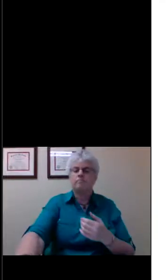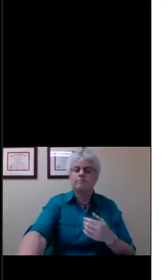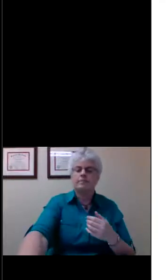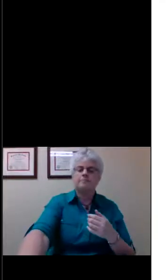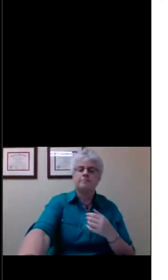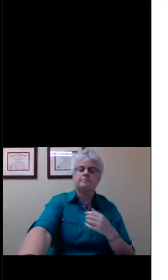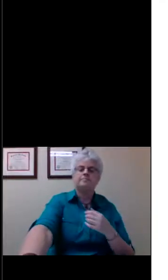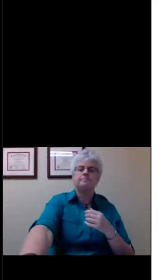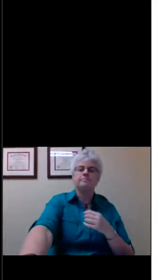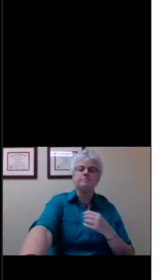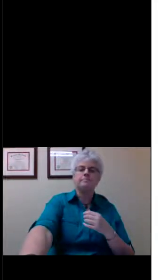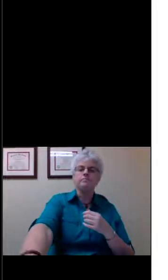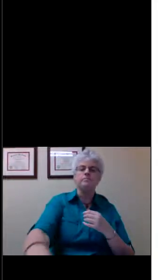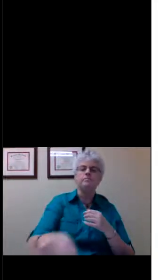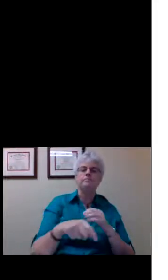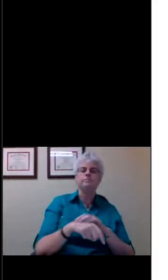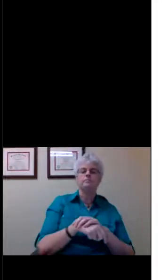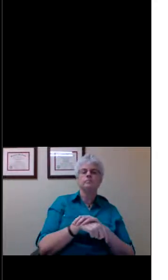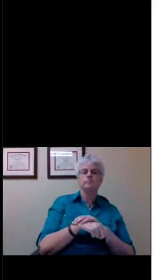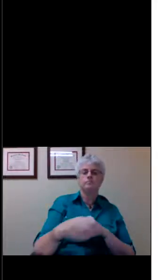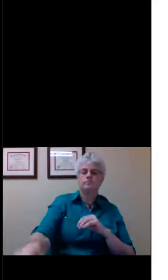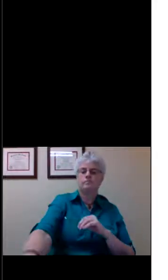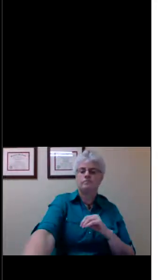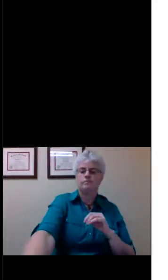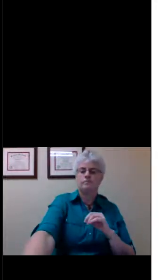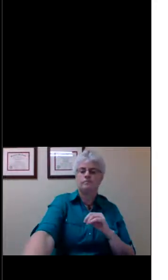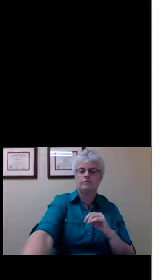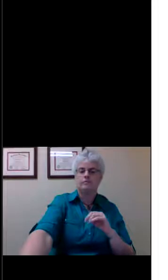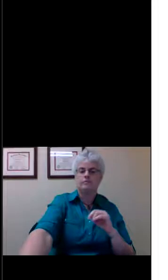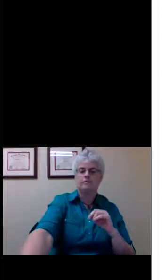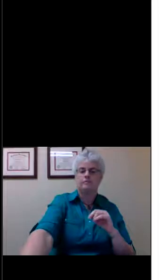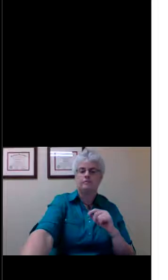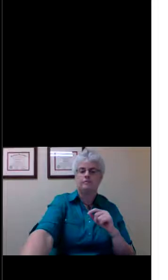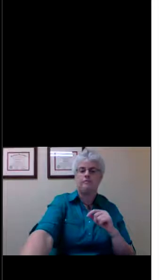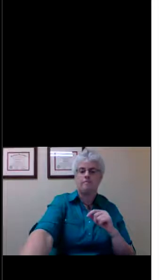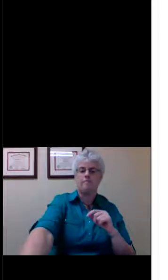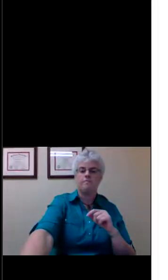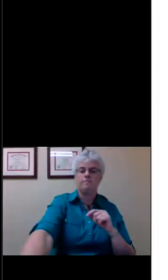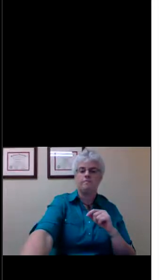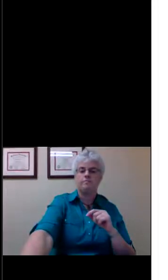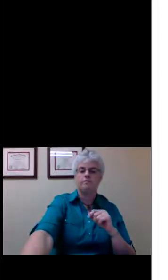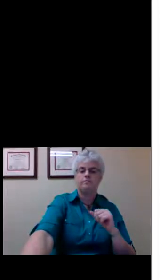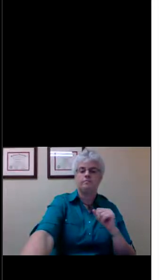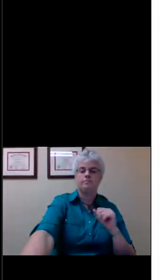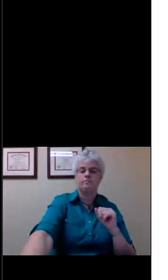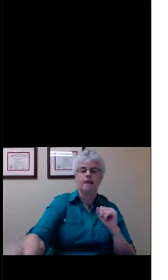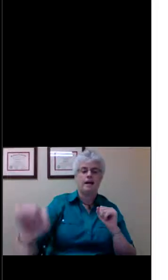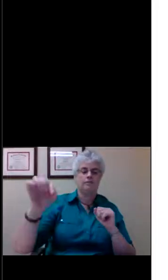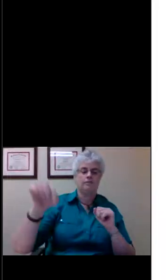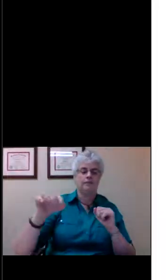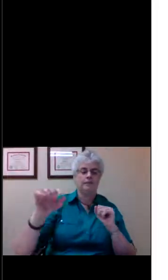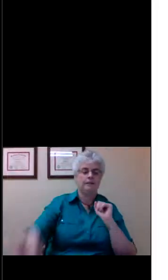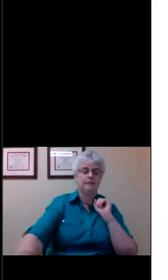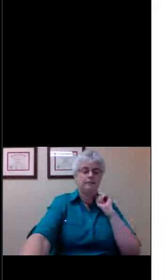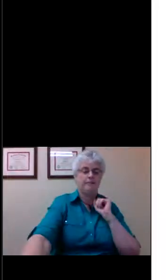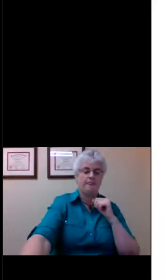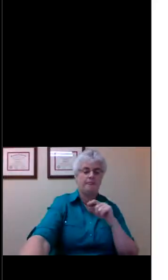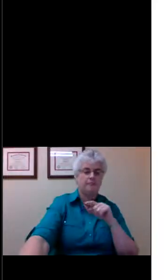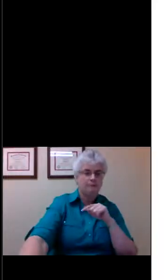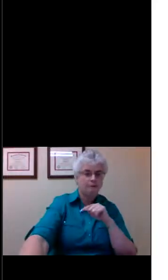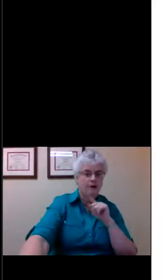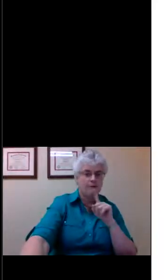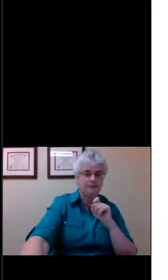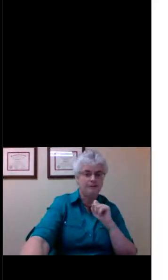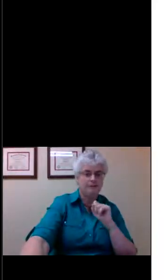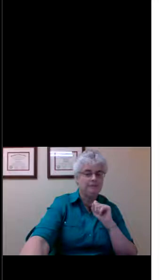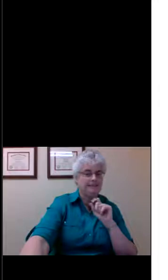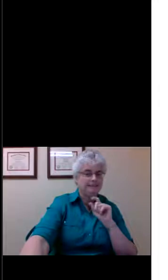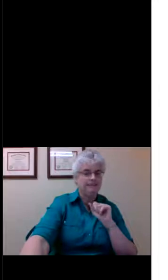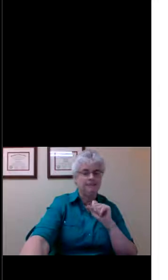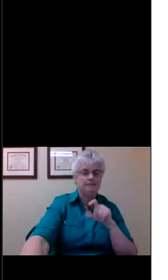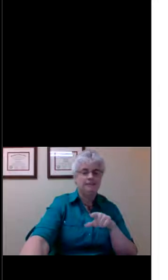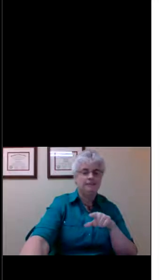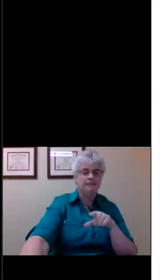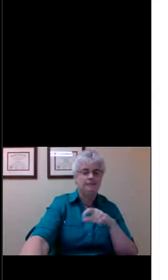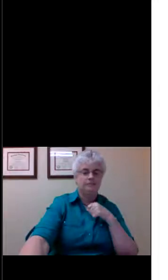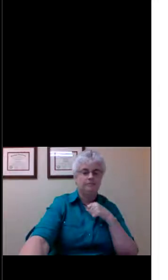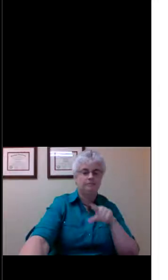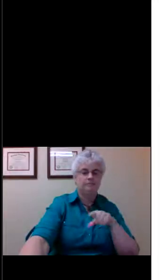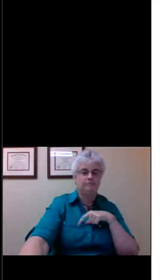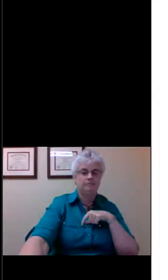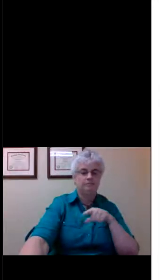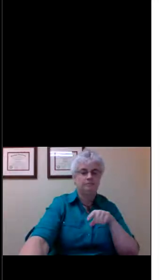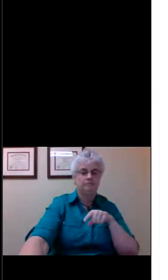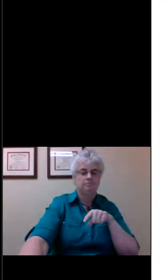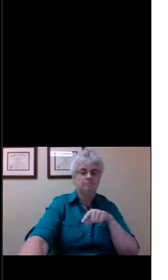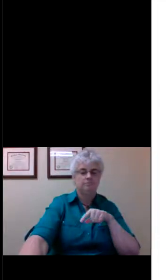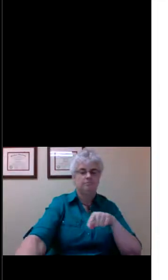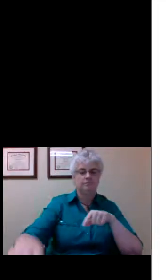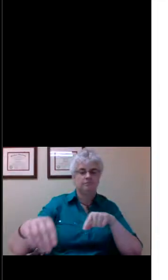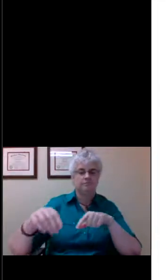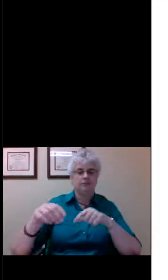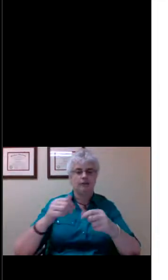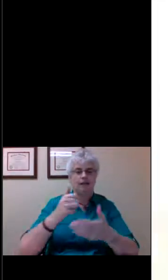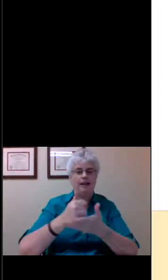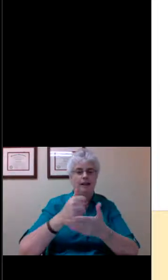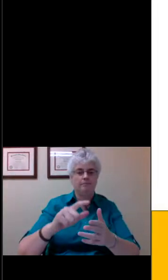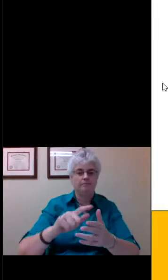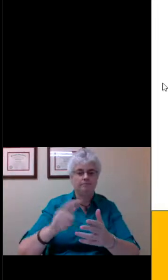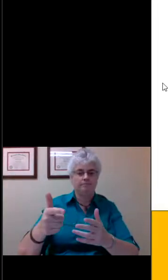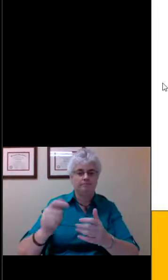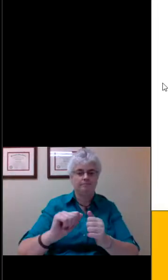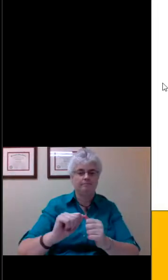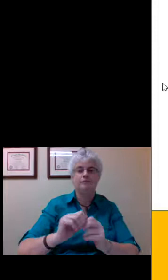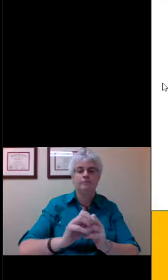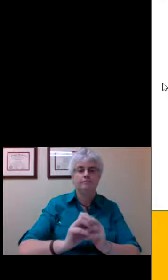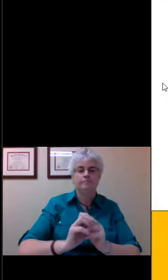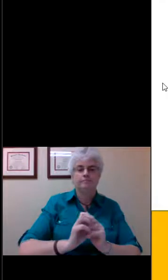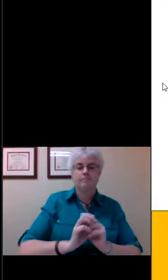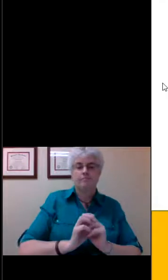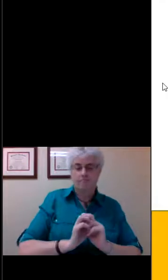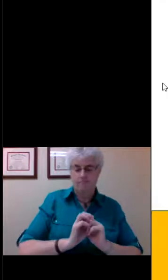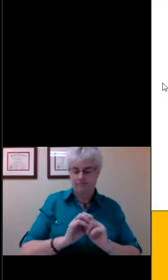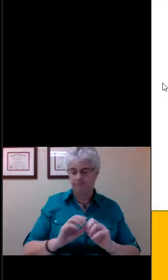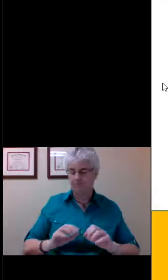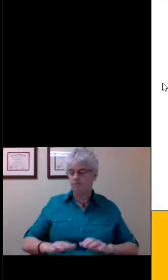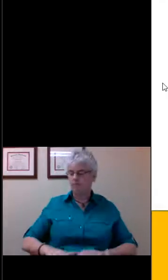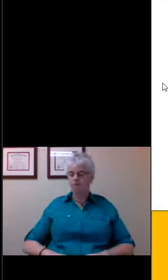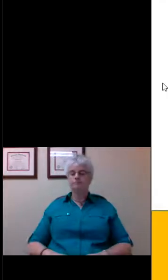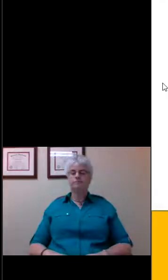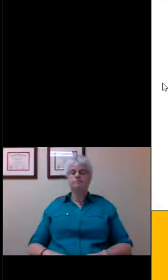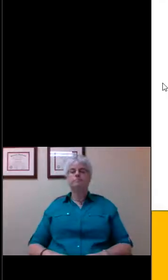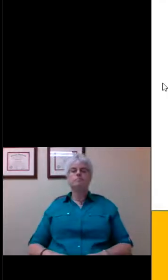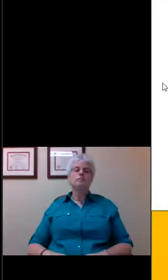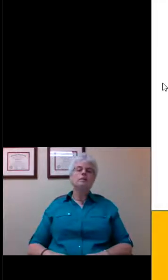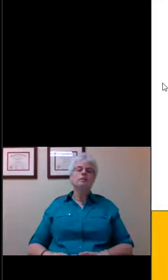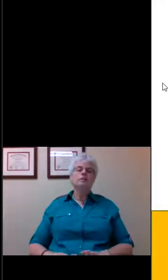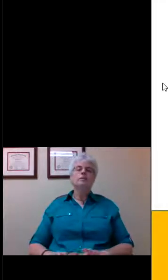project kind of got started- I'm pushing the arrow when it's not advancing the slide... Okay.